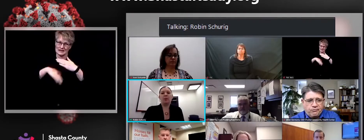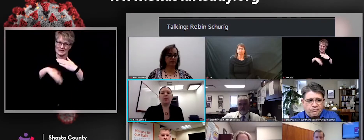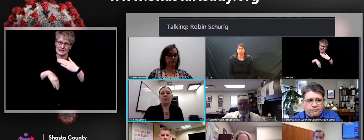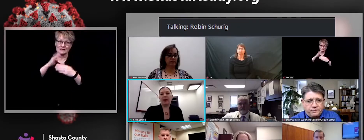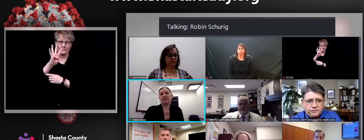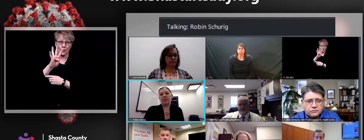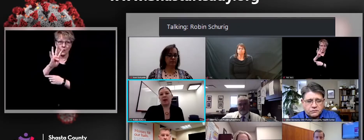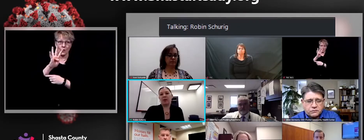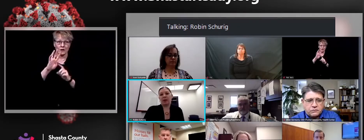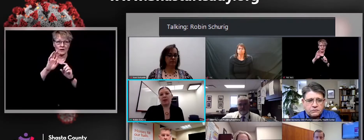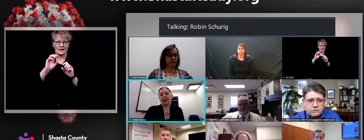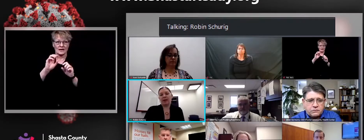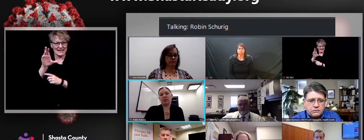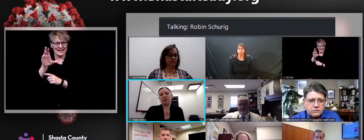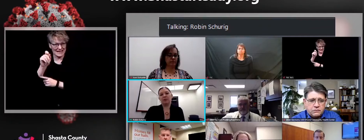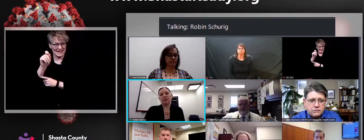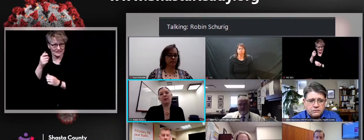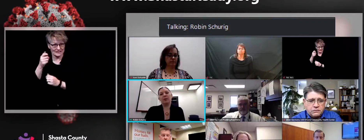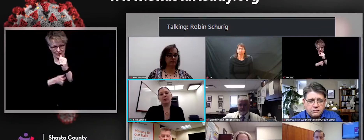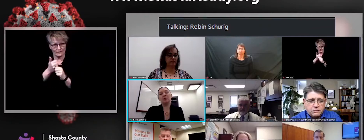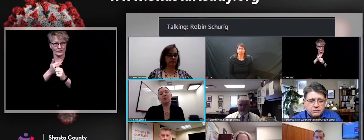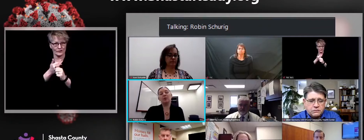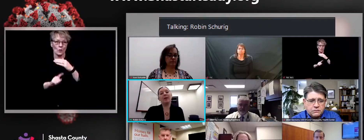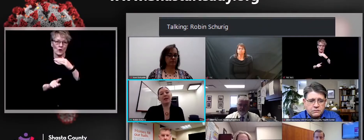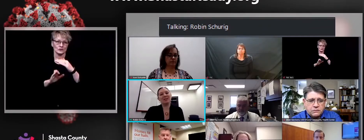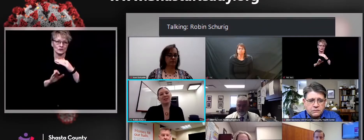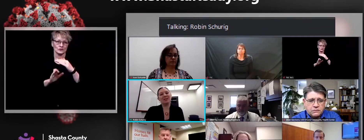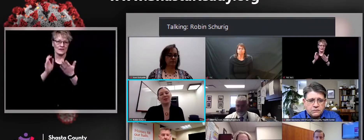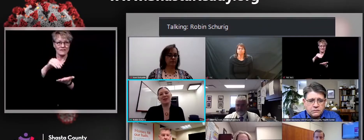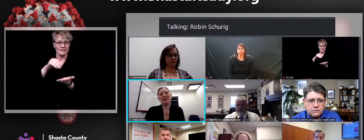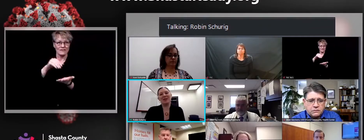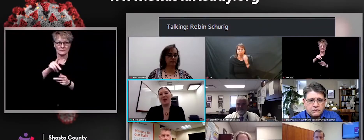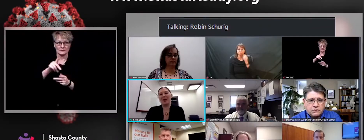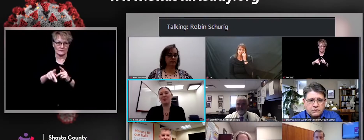and we would have to meet that qualification for two year, two weeks, excuse me, in a row